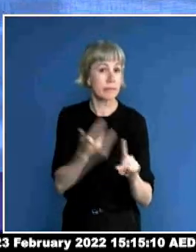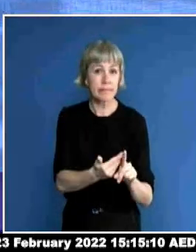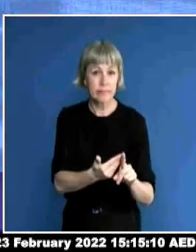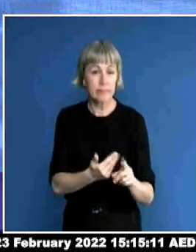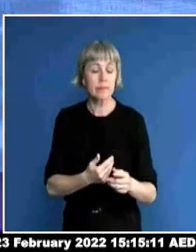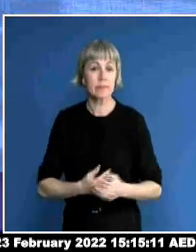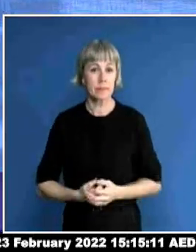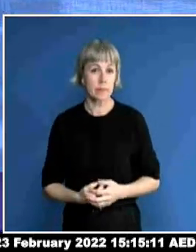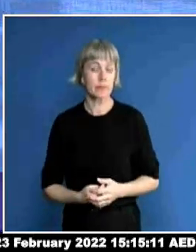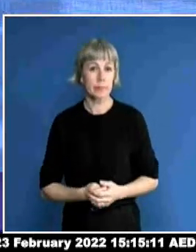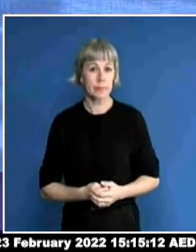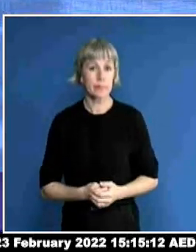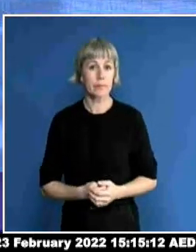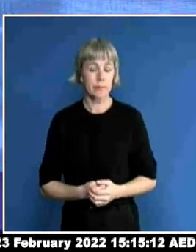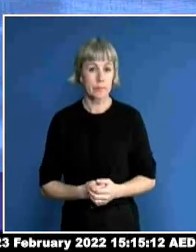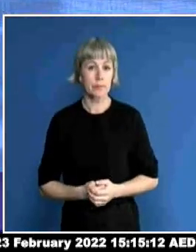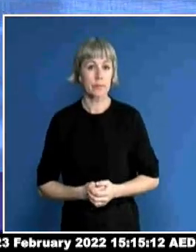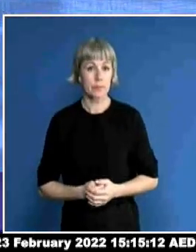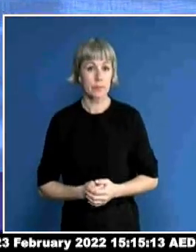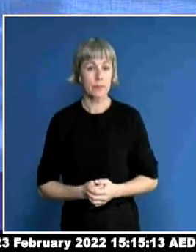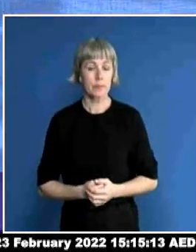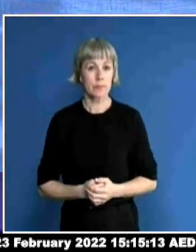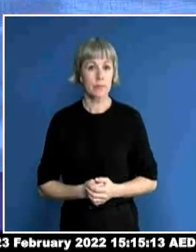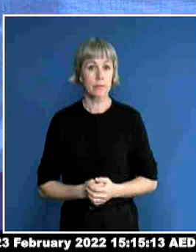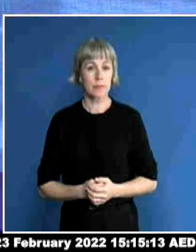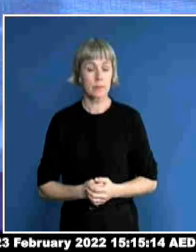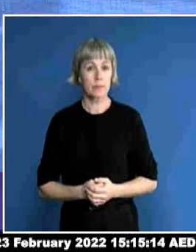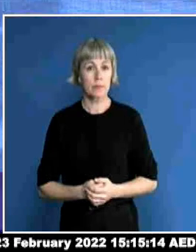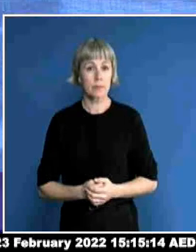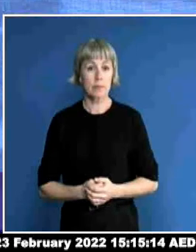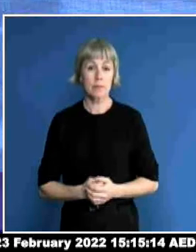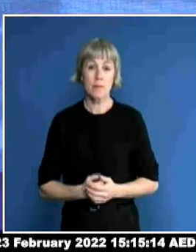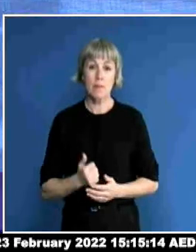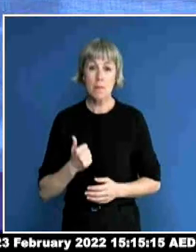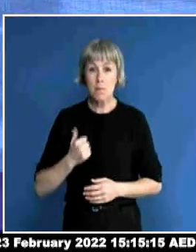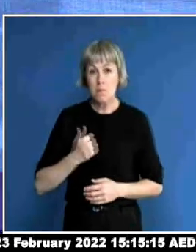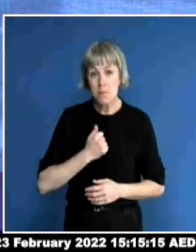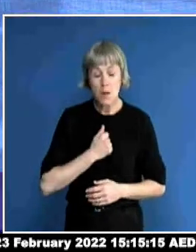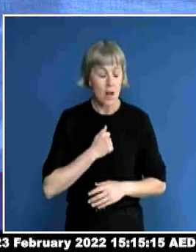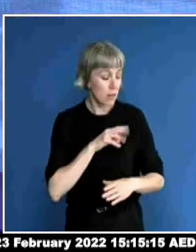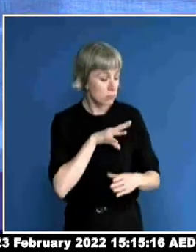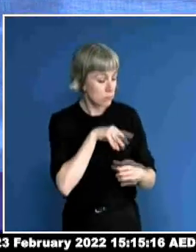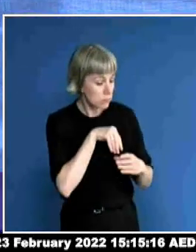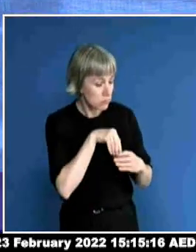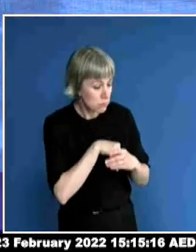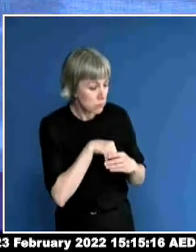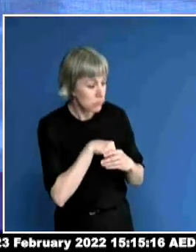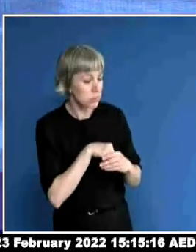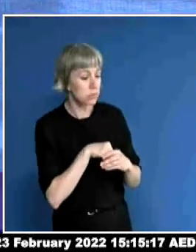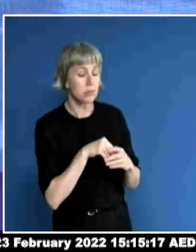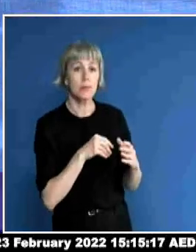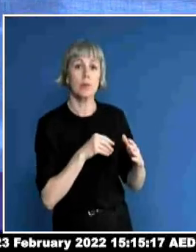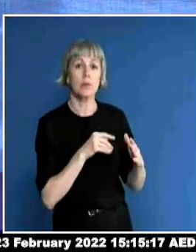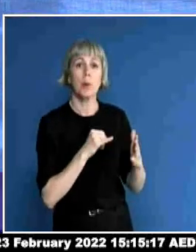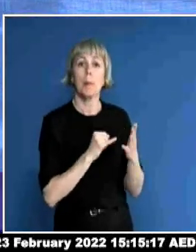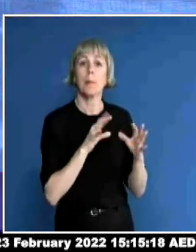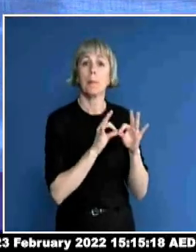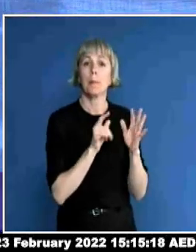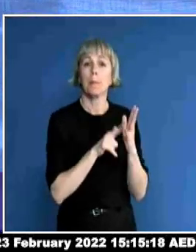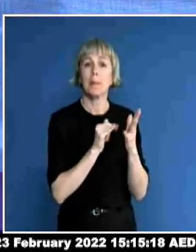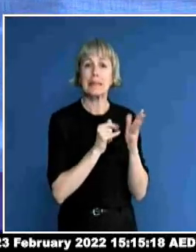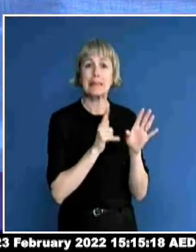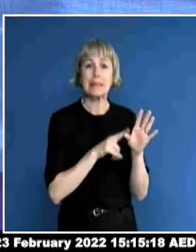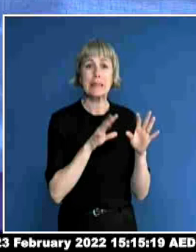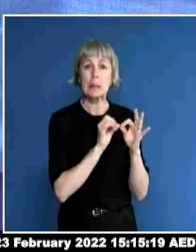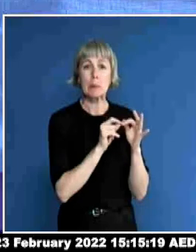working at BusyBeans, I do not want anyone with disability to experience